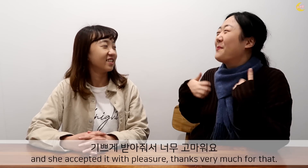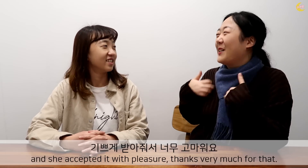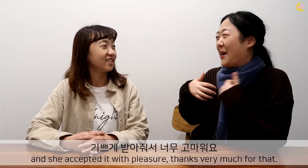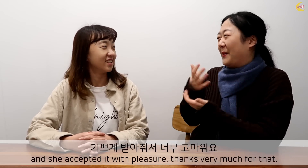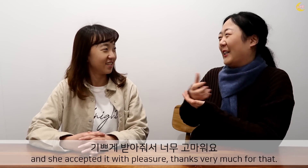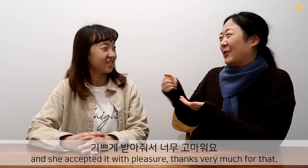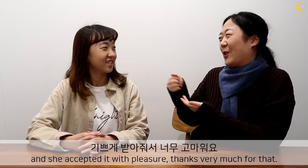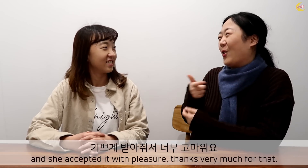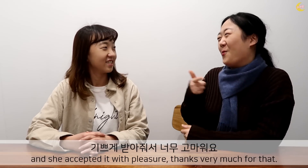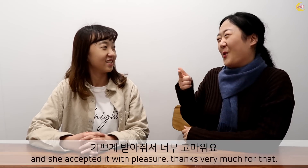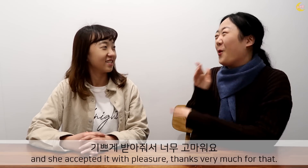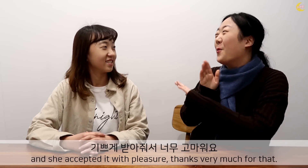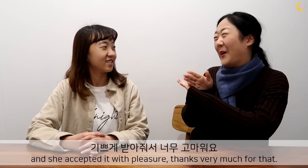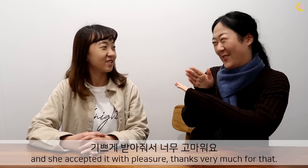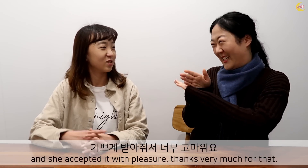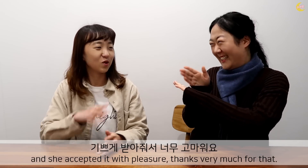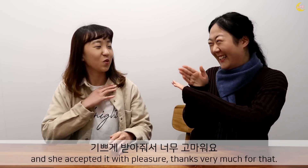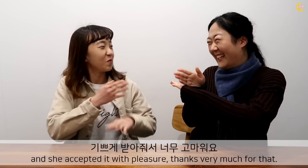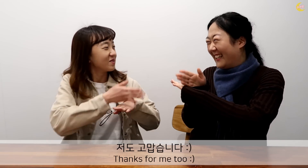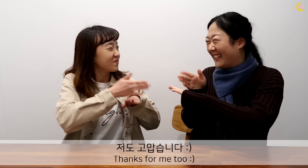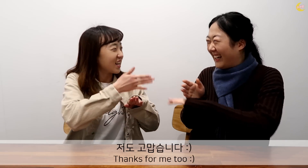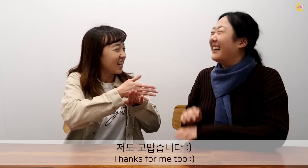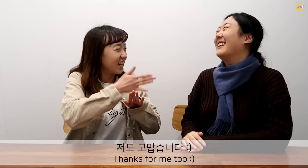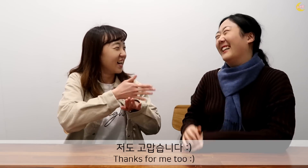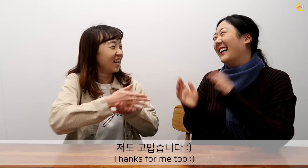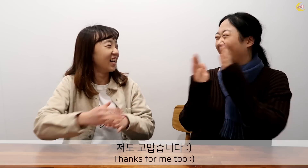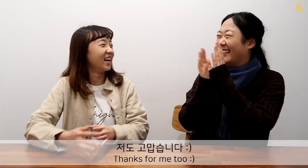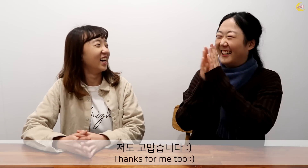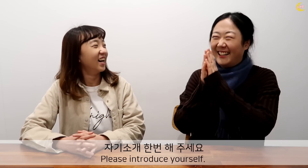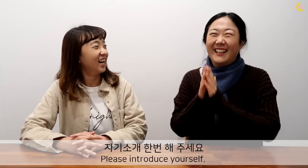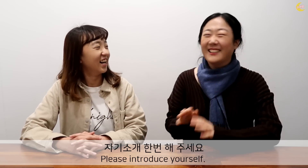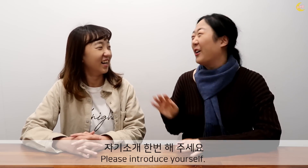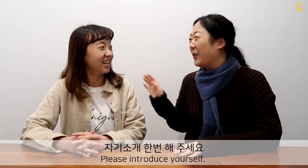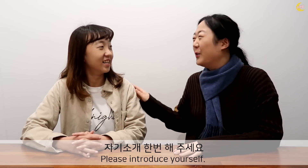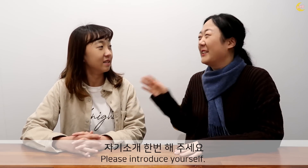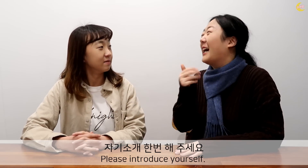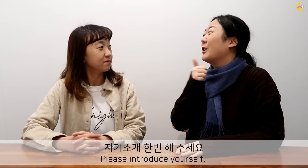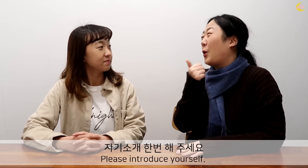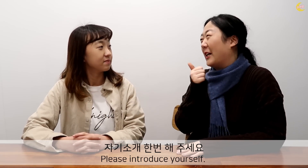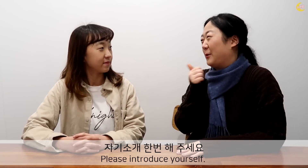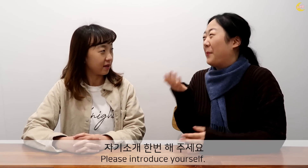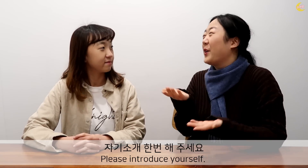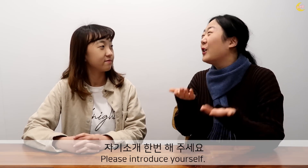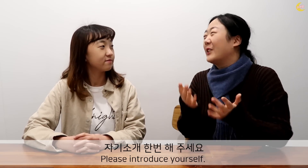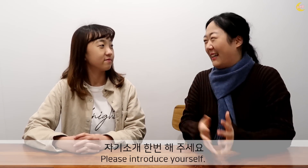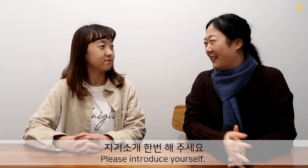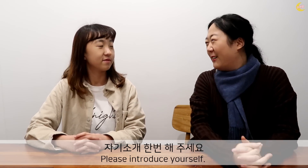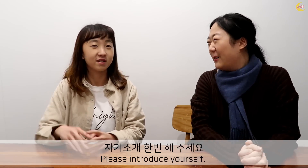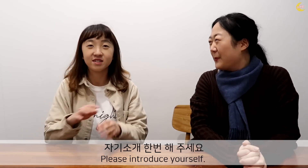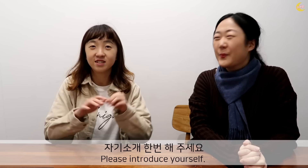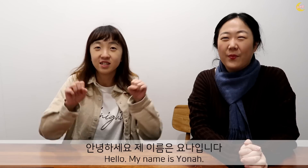and she accepted it with pleasure, thanks very much for that. Thanks for me too. Please introduce yourself.